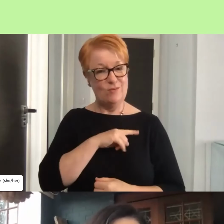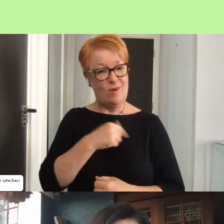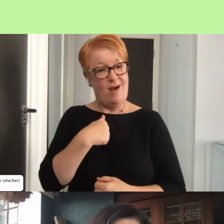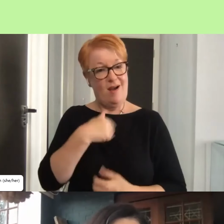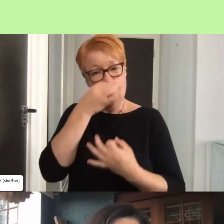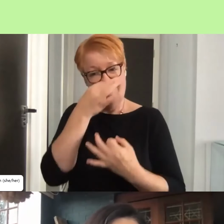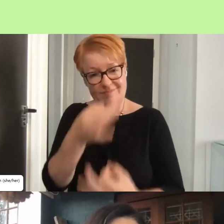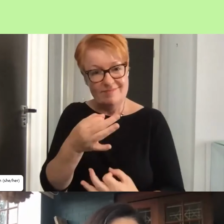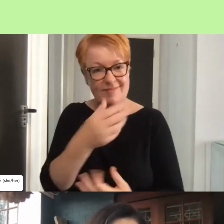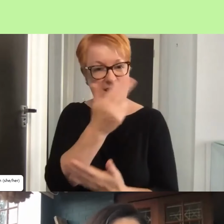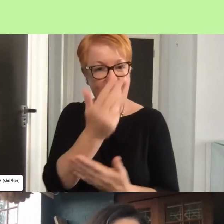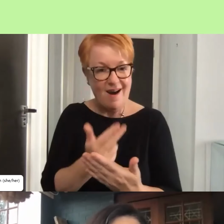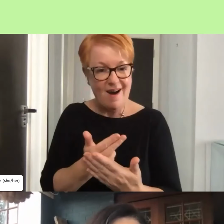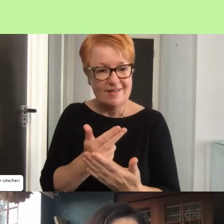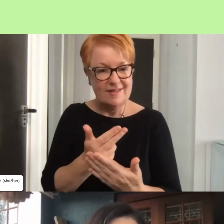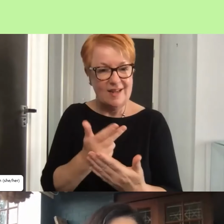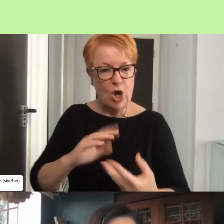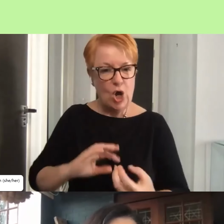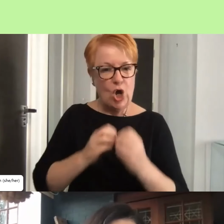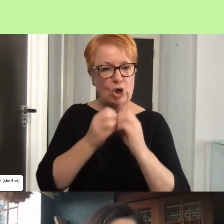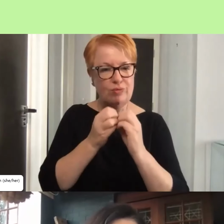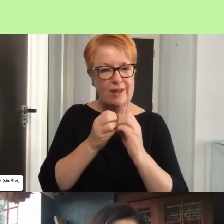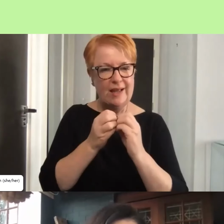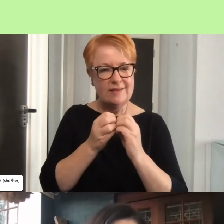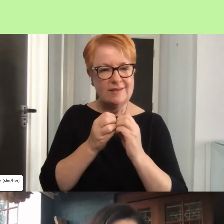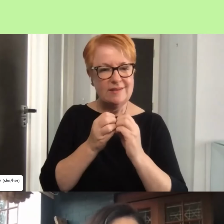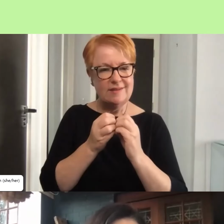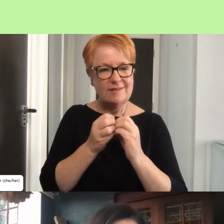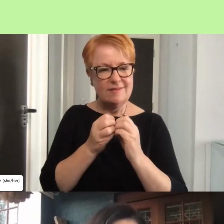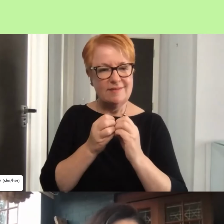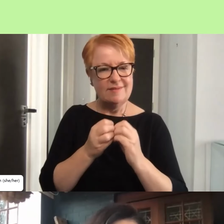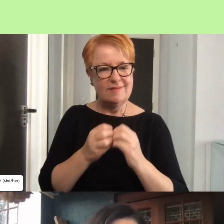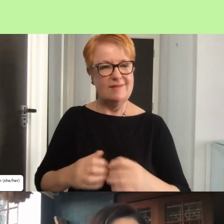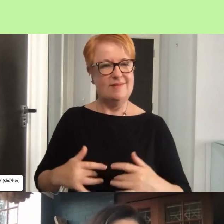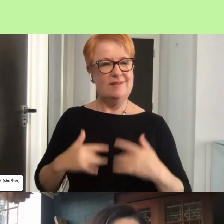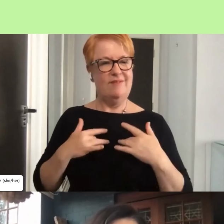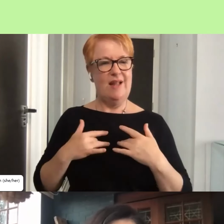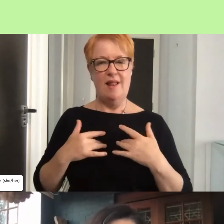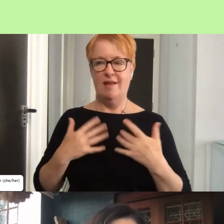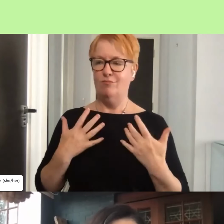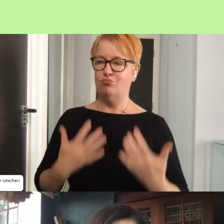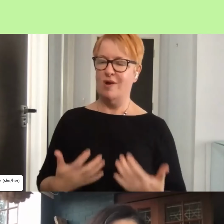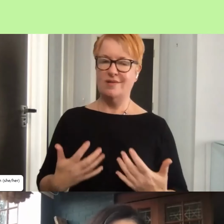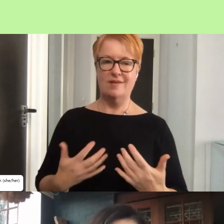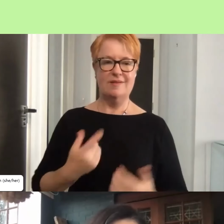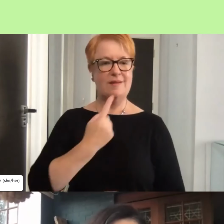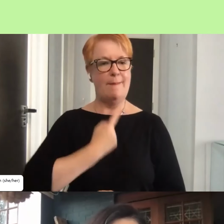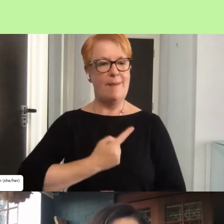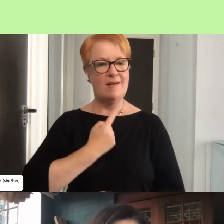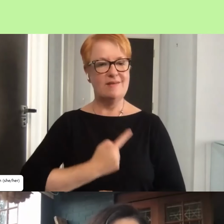created a sense of presencing in myself first, that allowed me to attend to the world, as